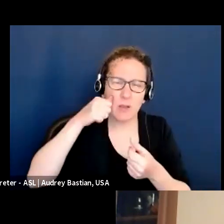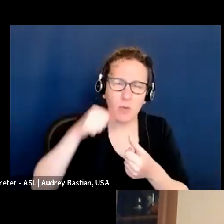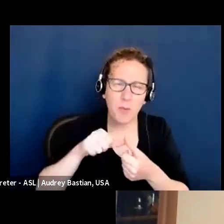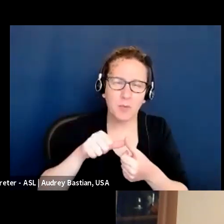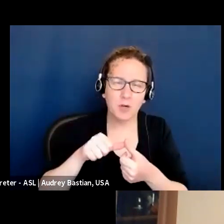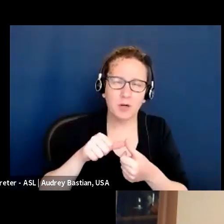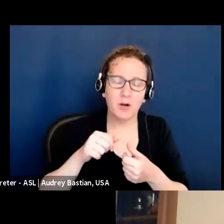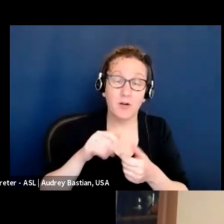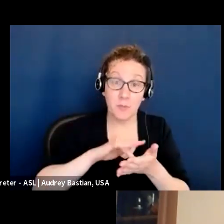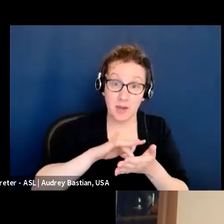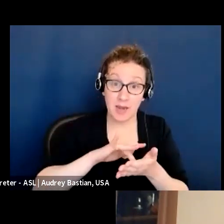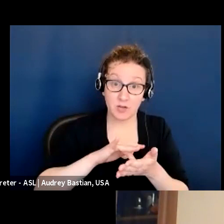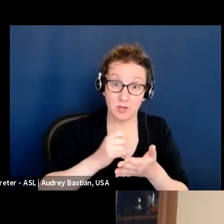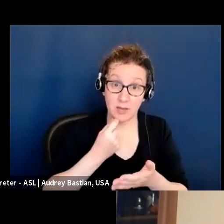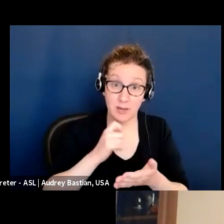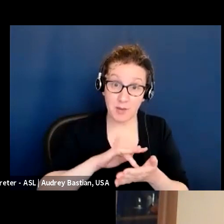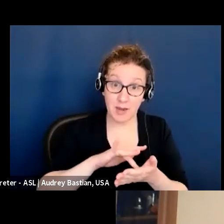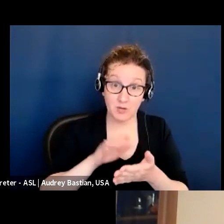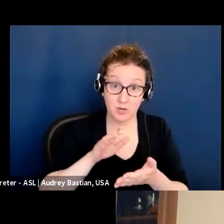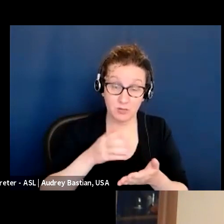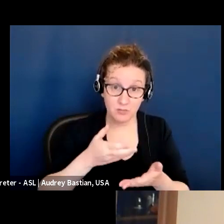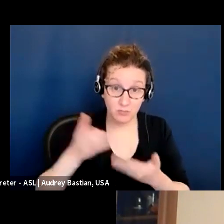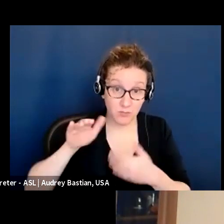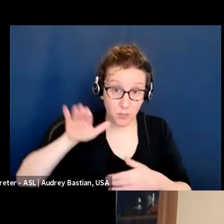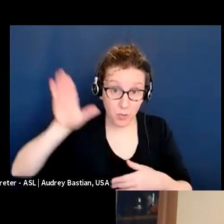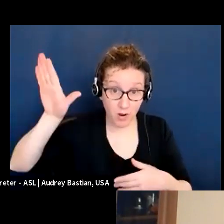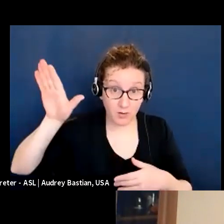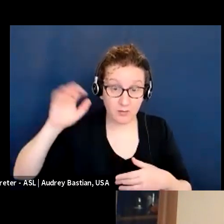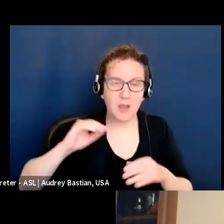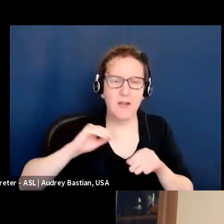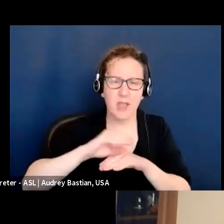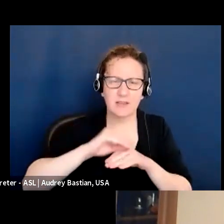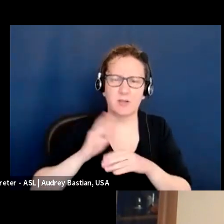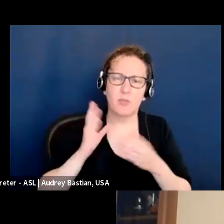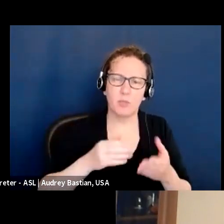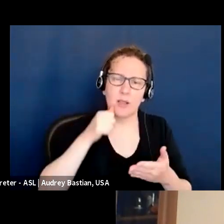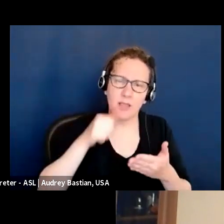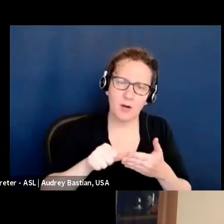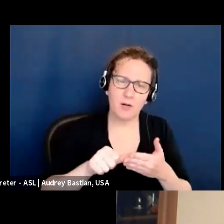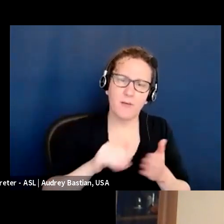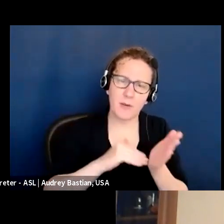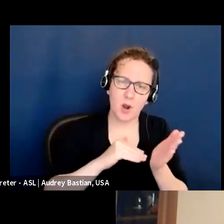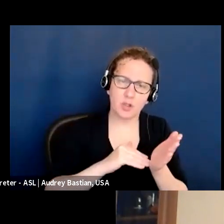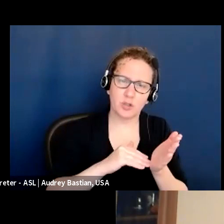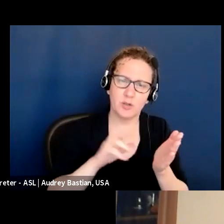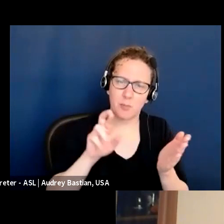medication, taking medication abroad, they advised us to like bring a letter from our doctor that prescribed it. So I did that.